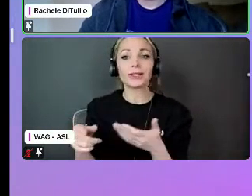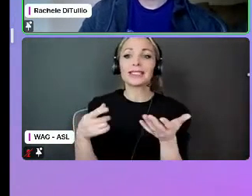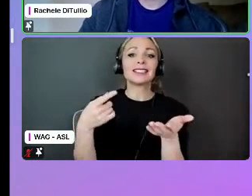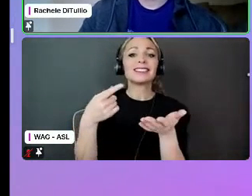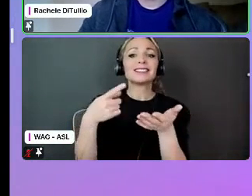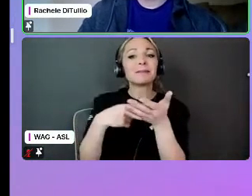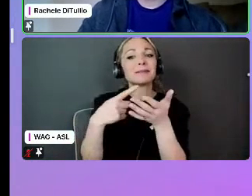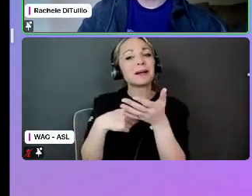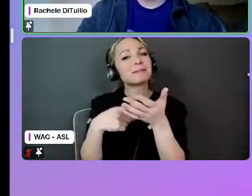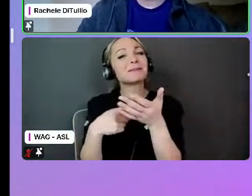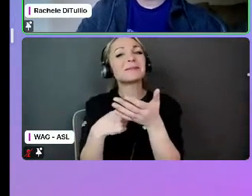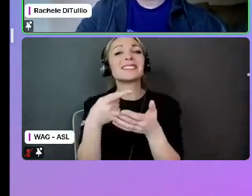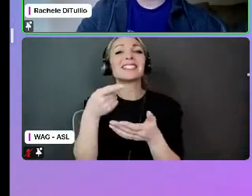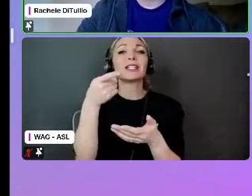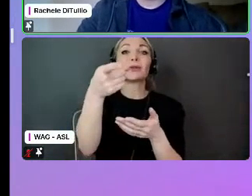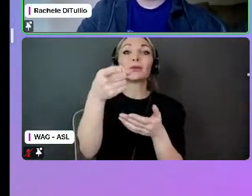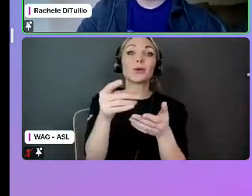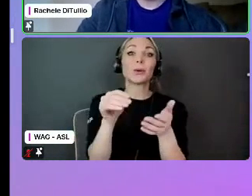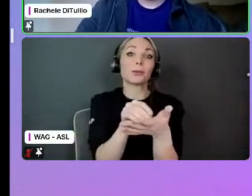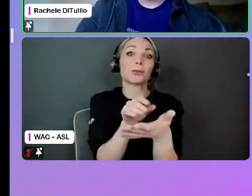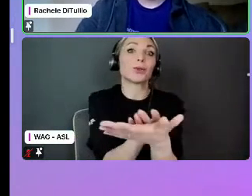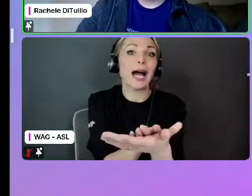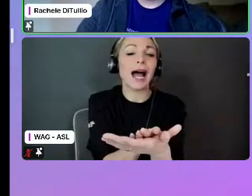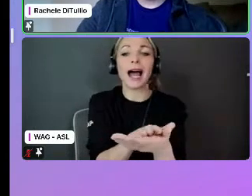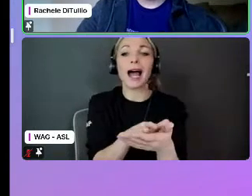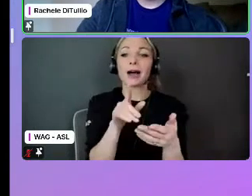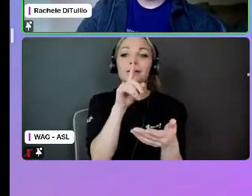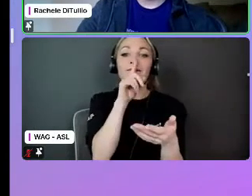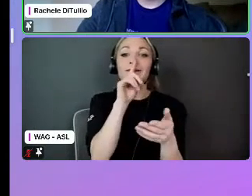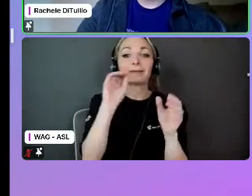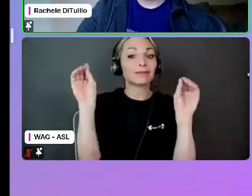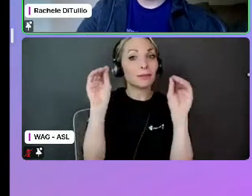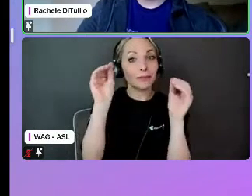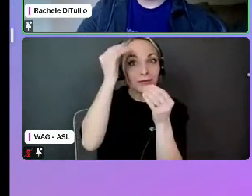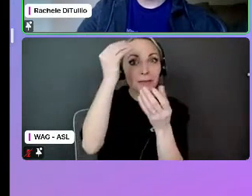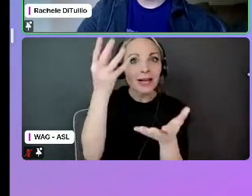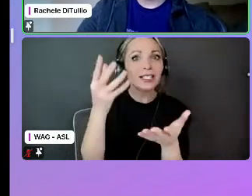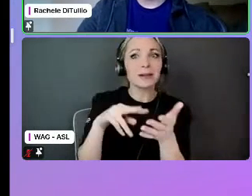how the form is done, because it encourages people to enter information that you don't